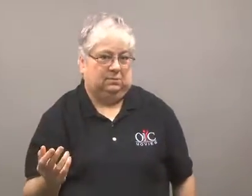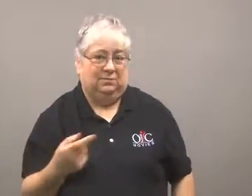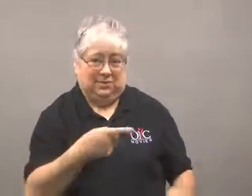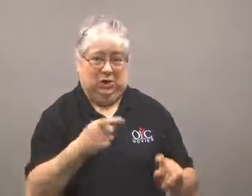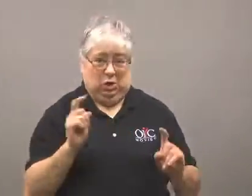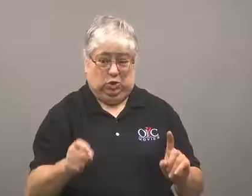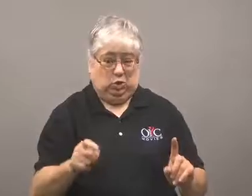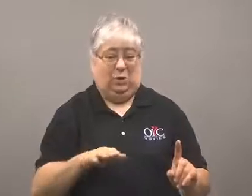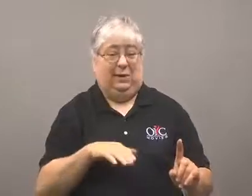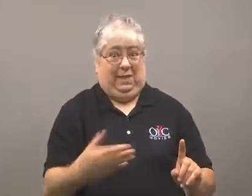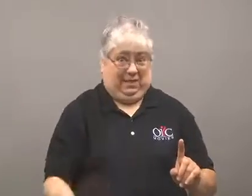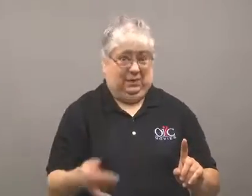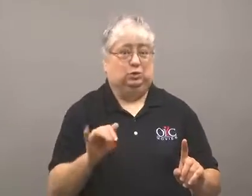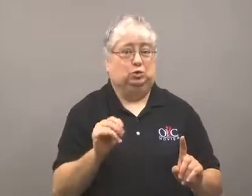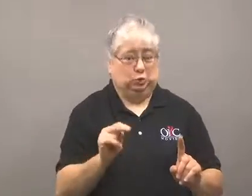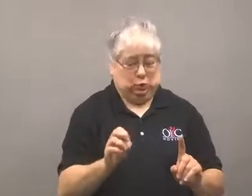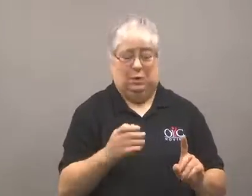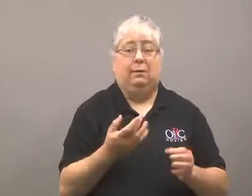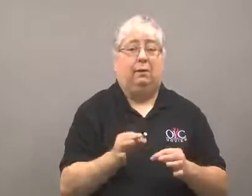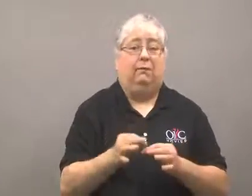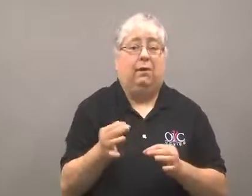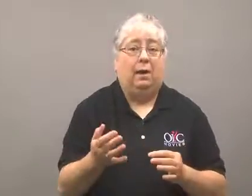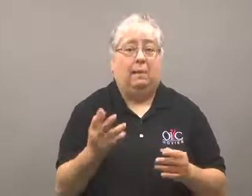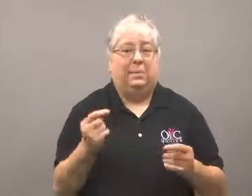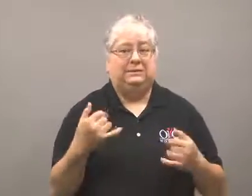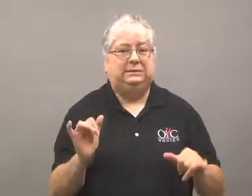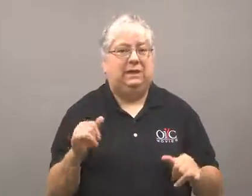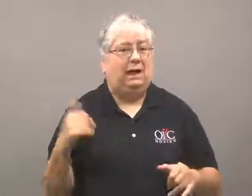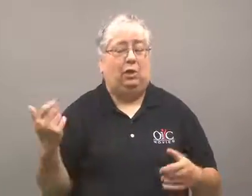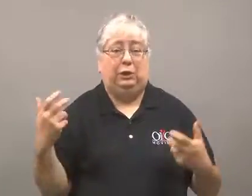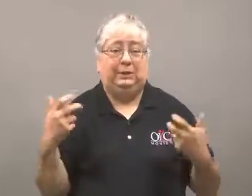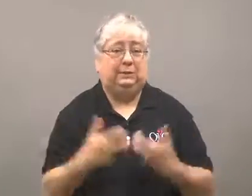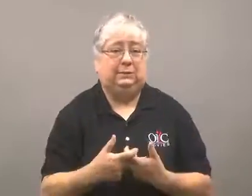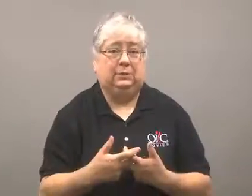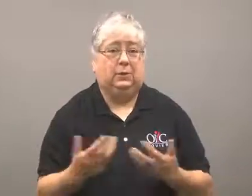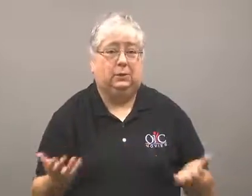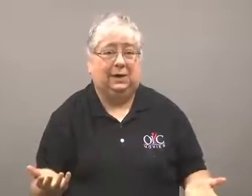The law expires in June but there are other considerations.